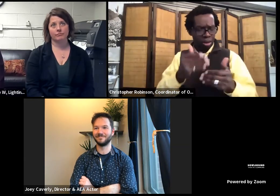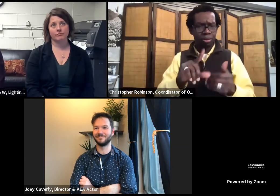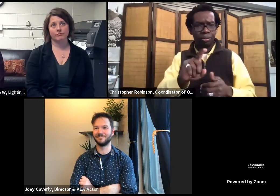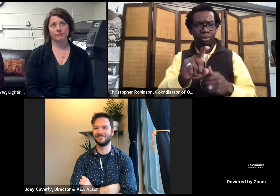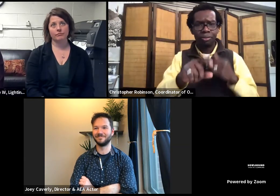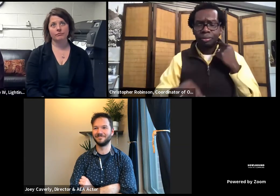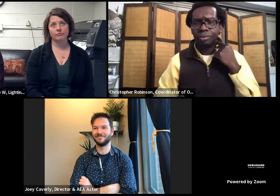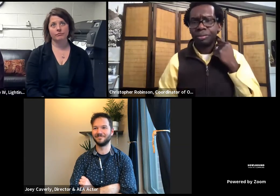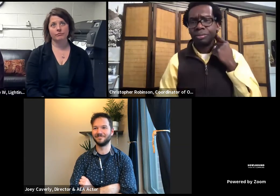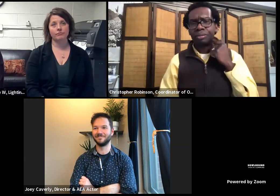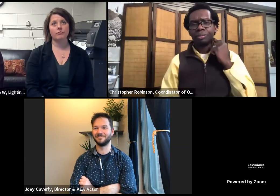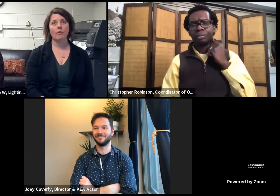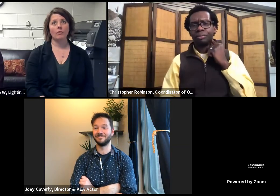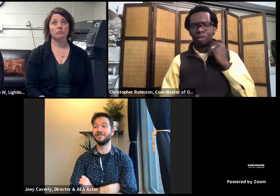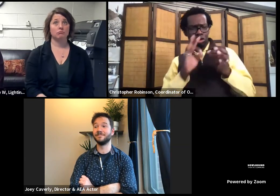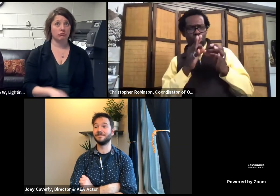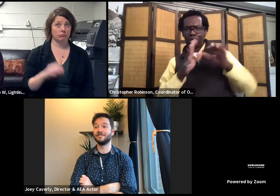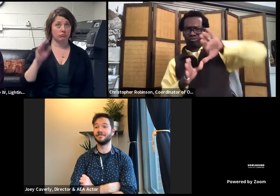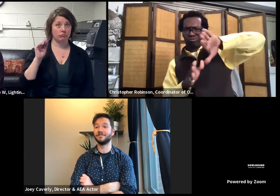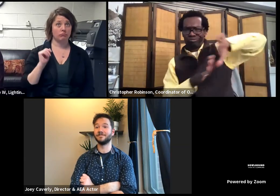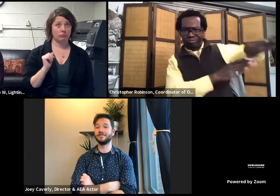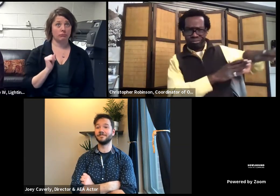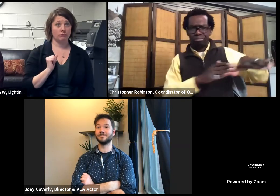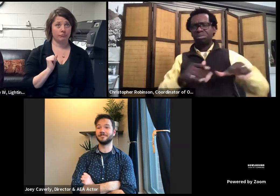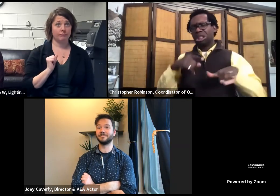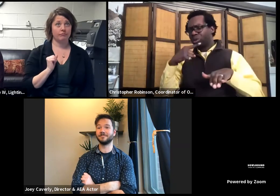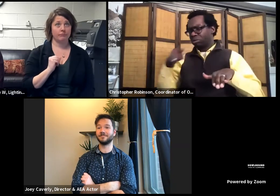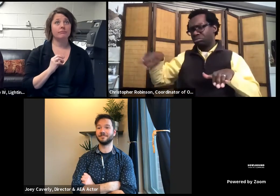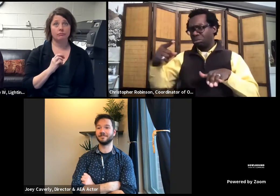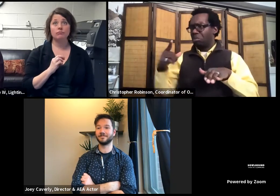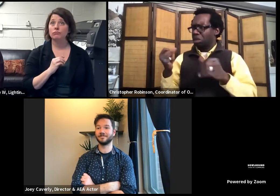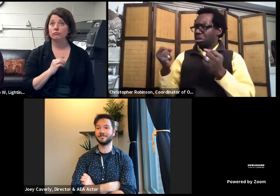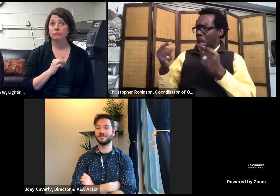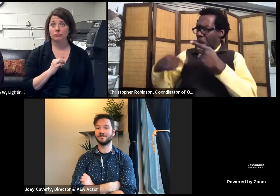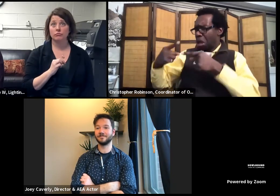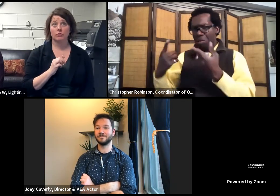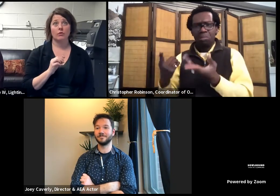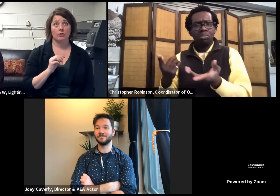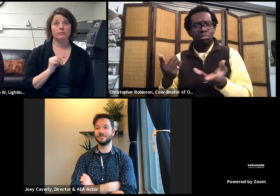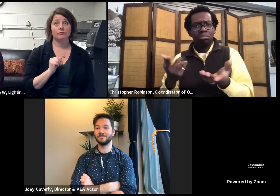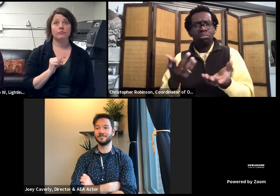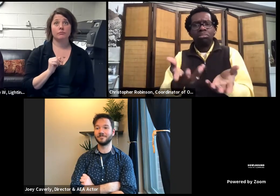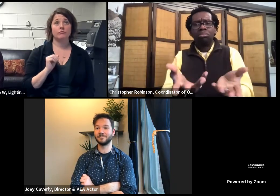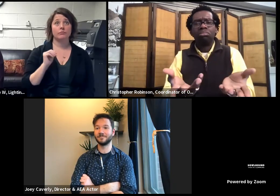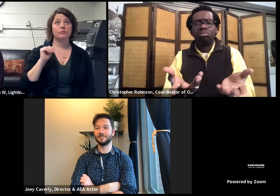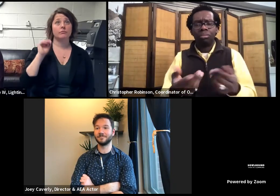If they're able to sign, how does that help your process? If they're capable of signing, those hearing folks who are kind of